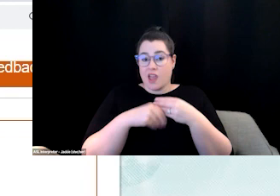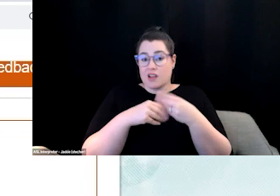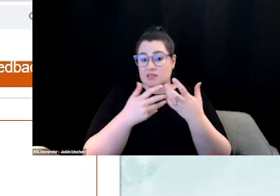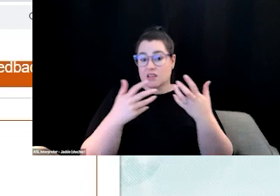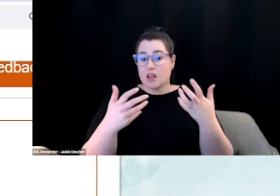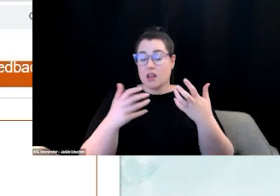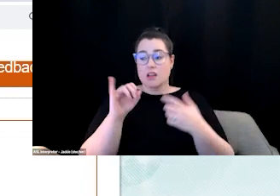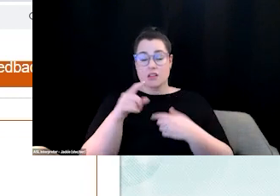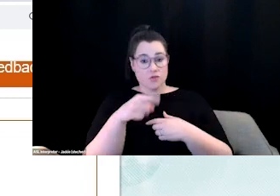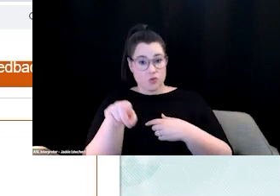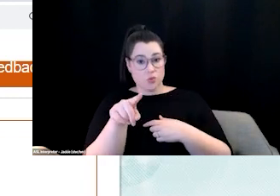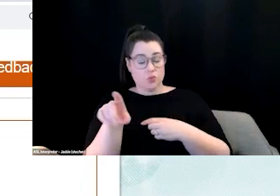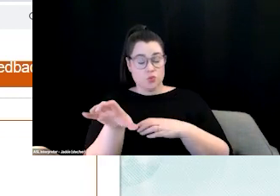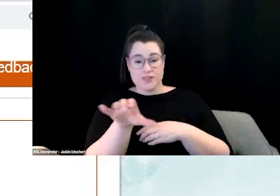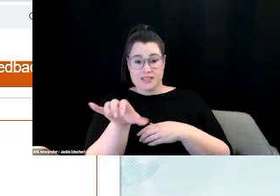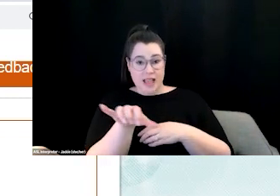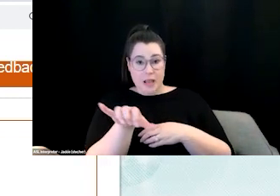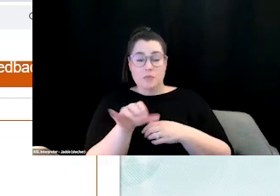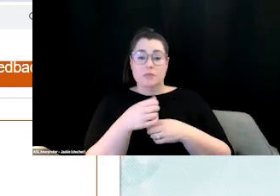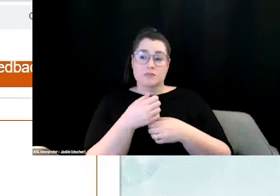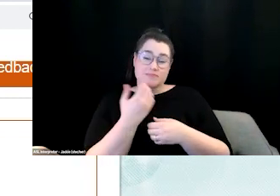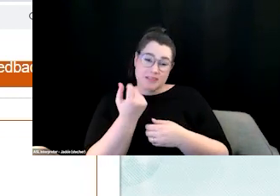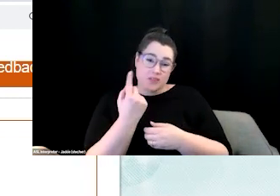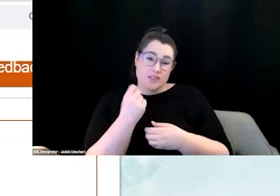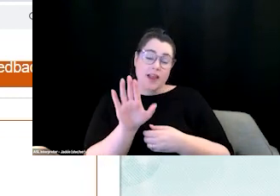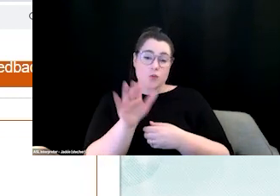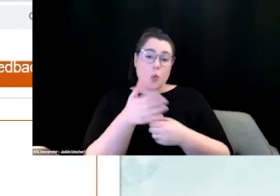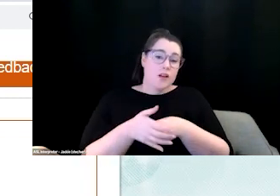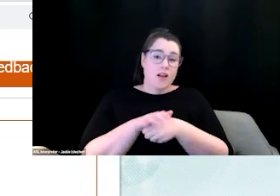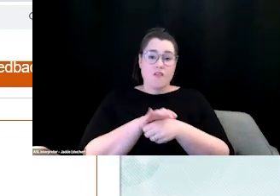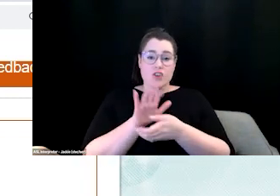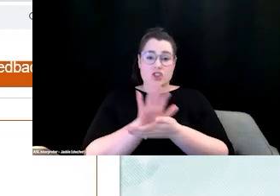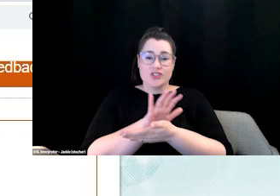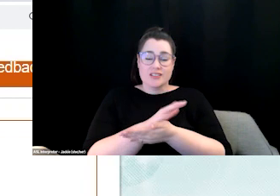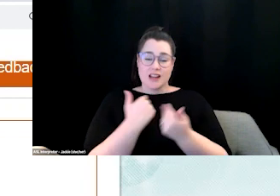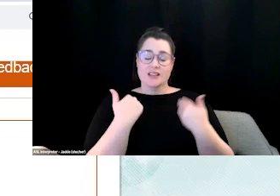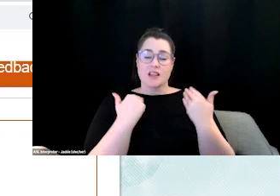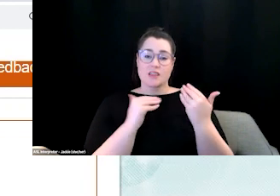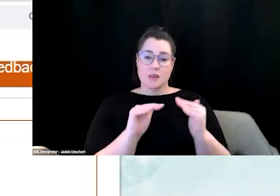so your cover sheet only has a limited amount of space, it will list the ones as it can fit.